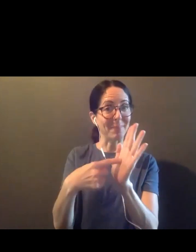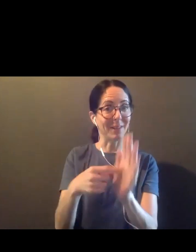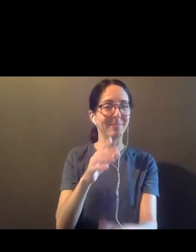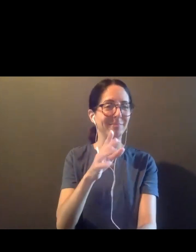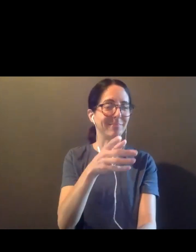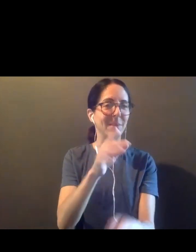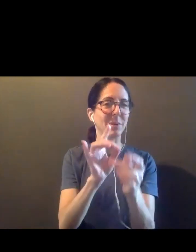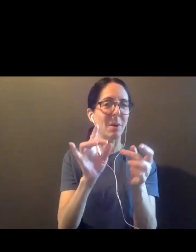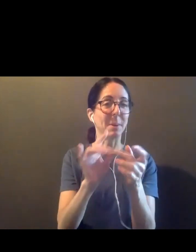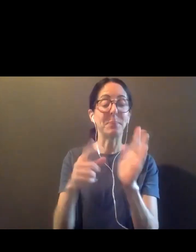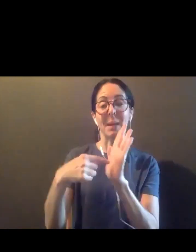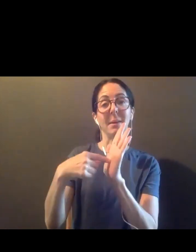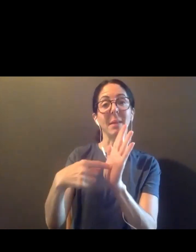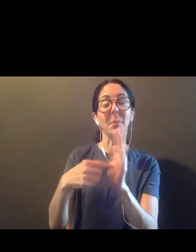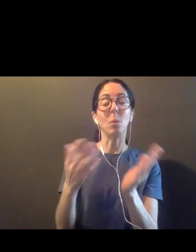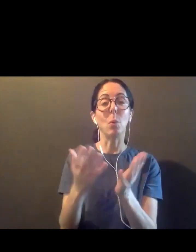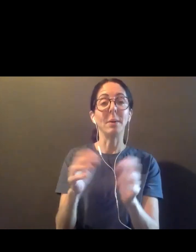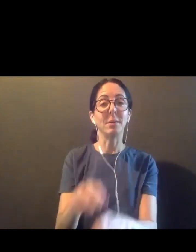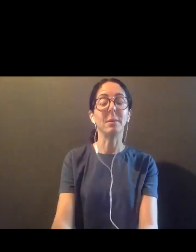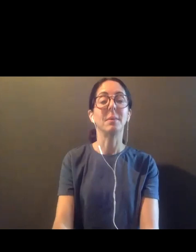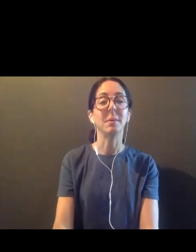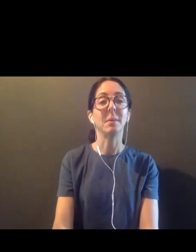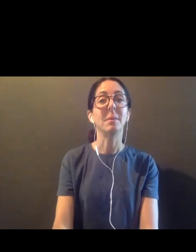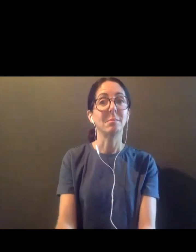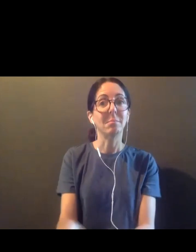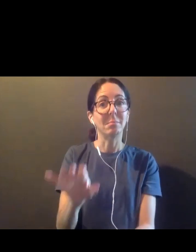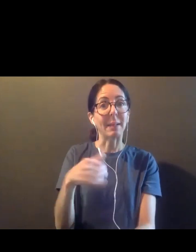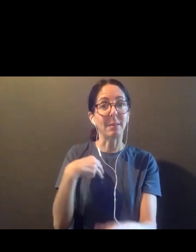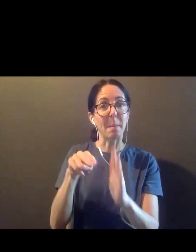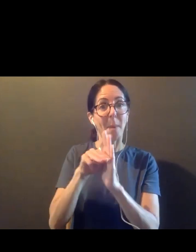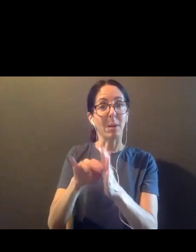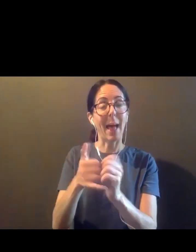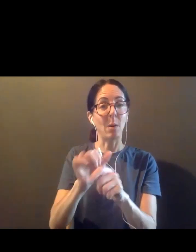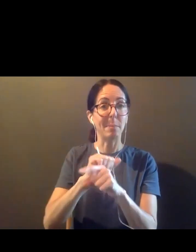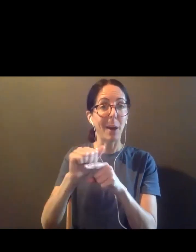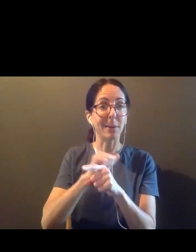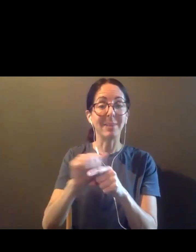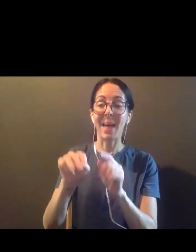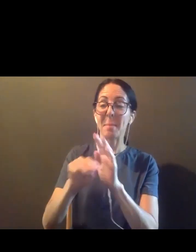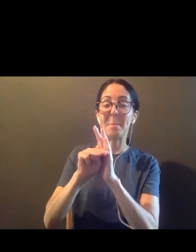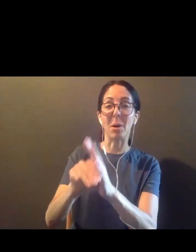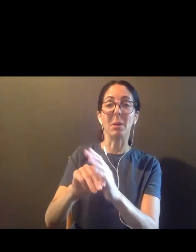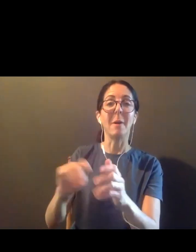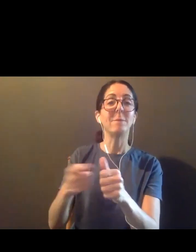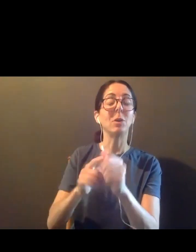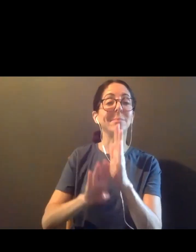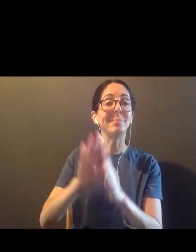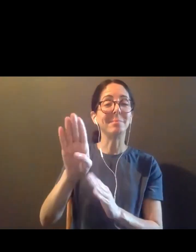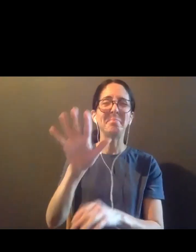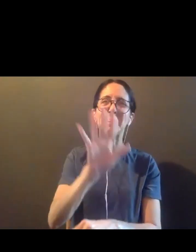And that example includes the model that I practice in. It was a model that was introduced about 10 years ago I would say.